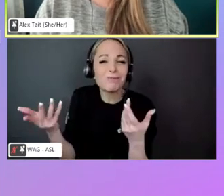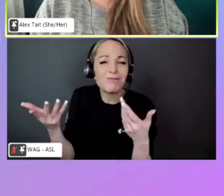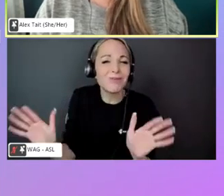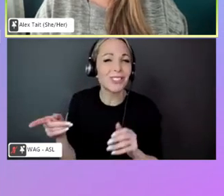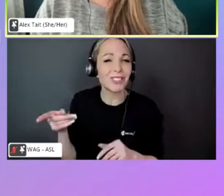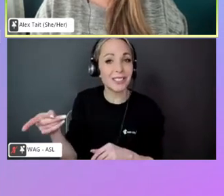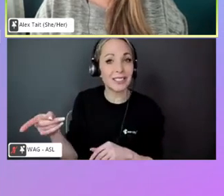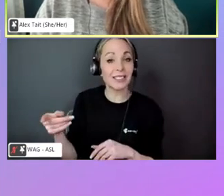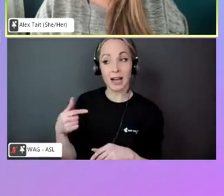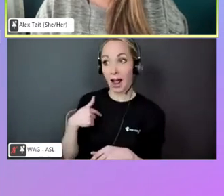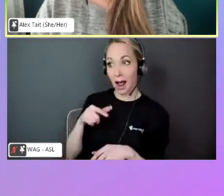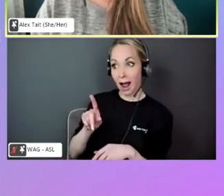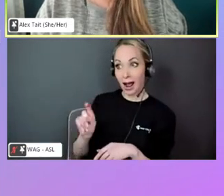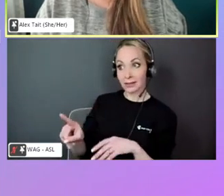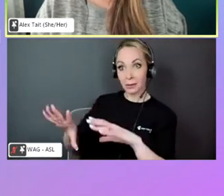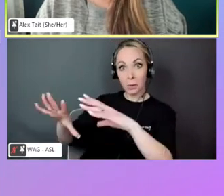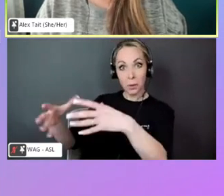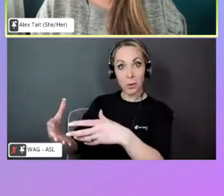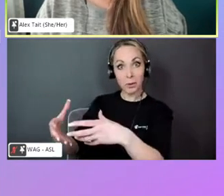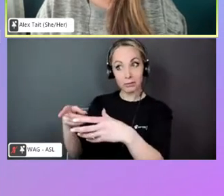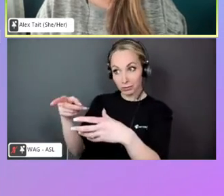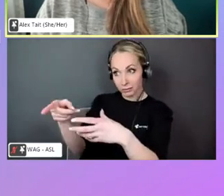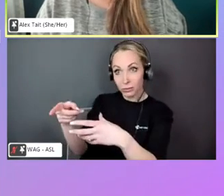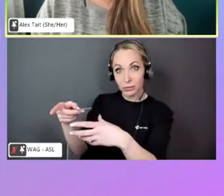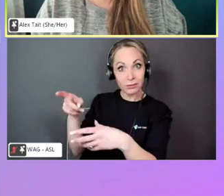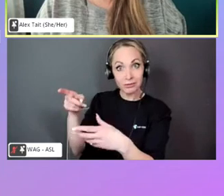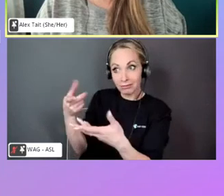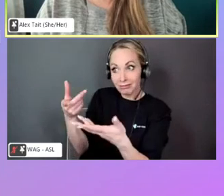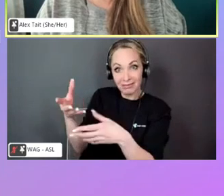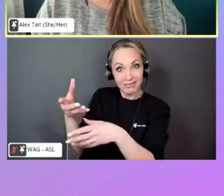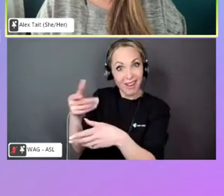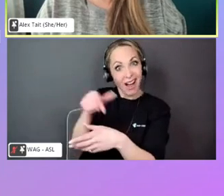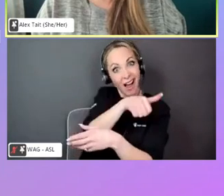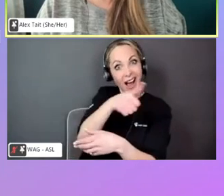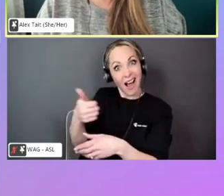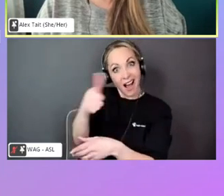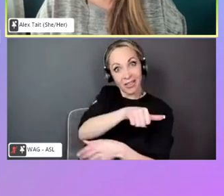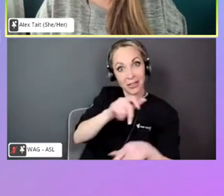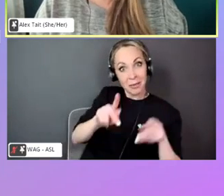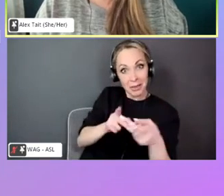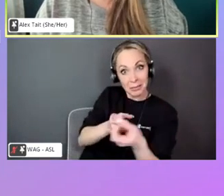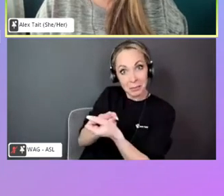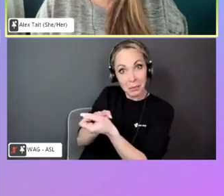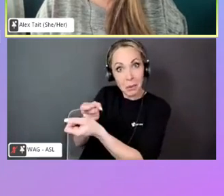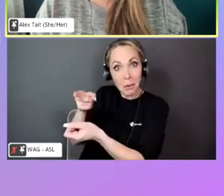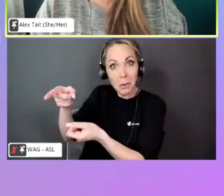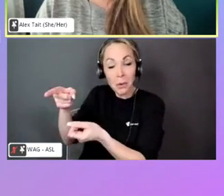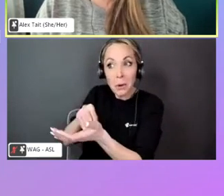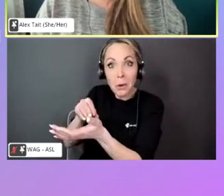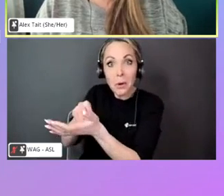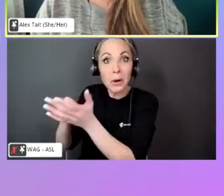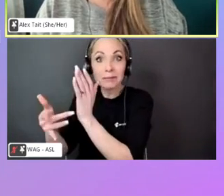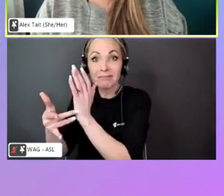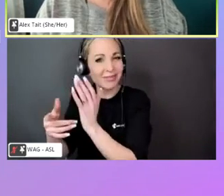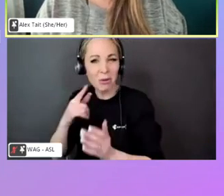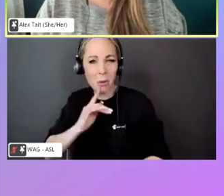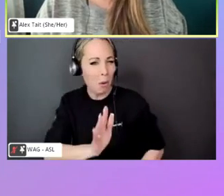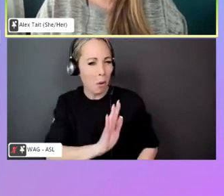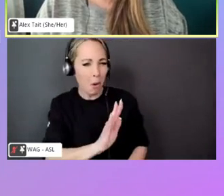they often help others to navigate these issues. When I asked if they get support from others with technology,